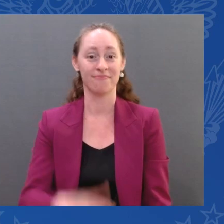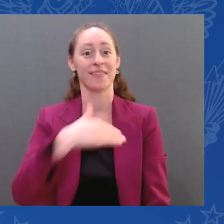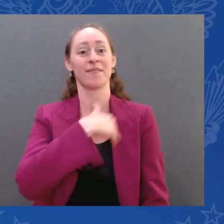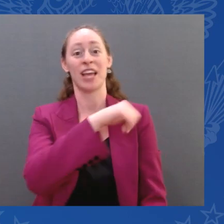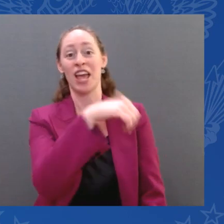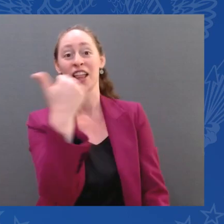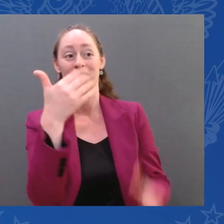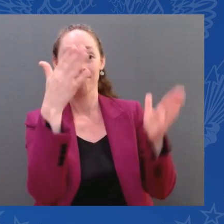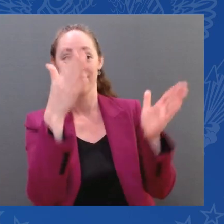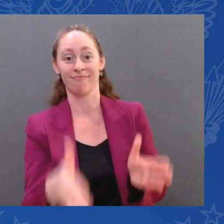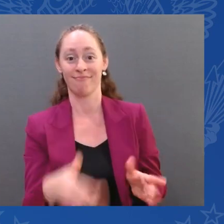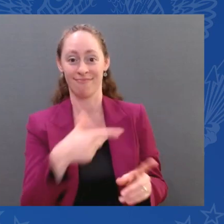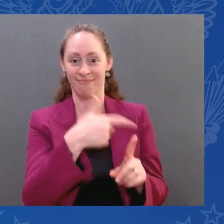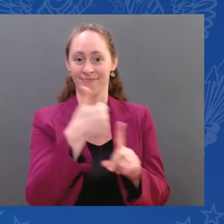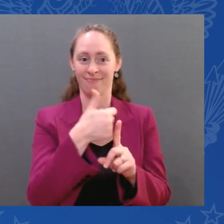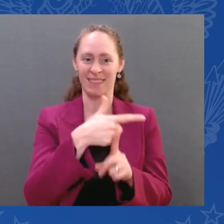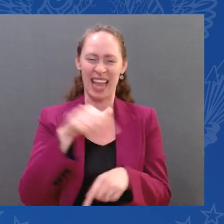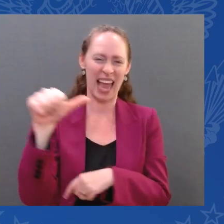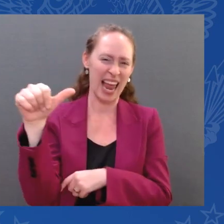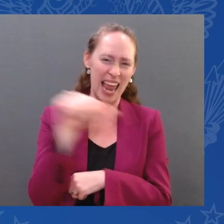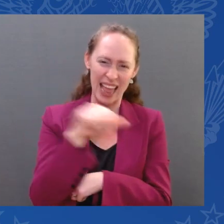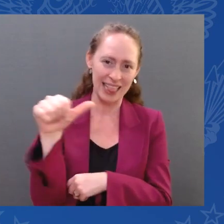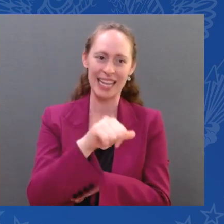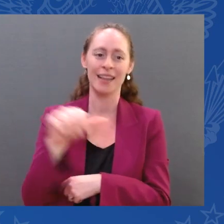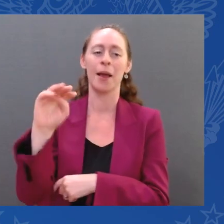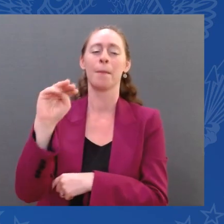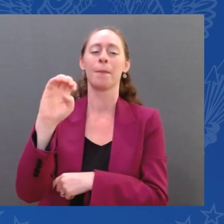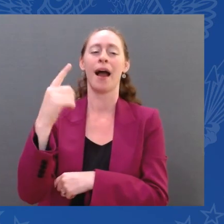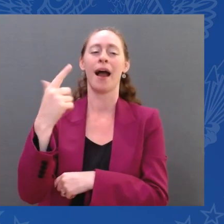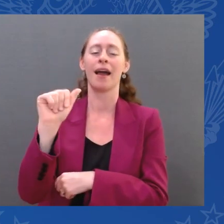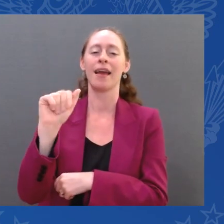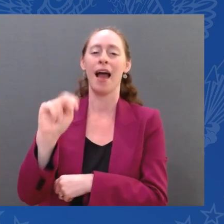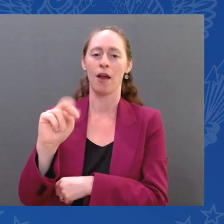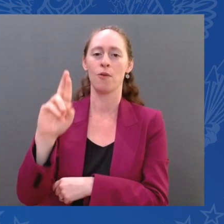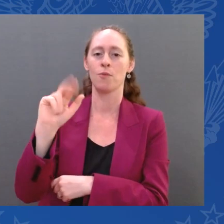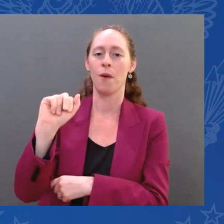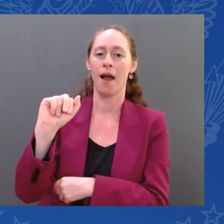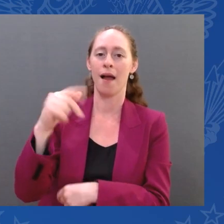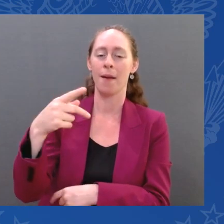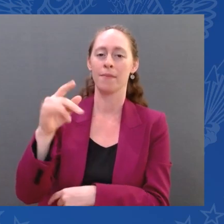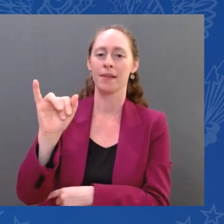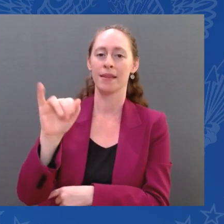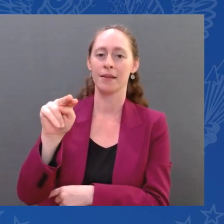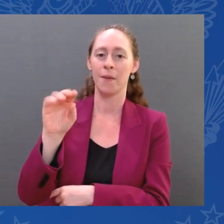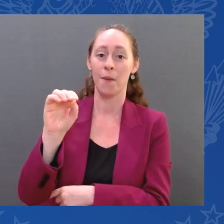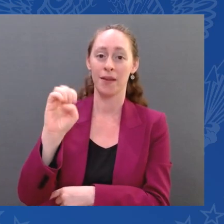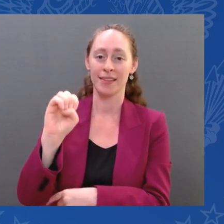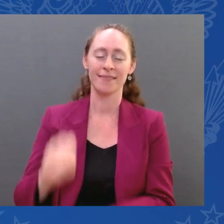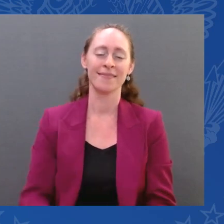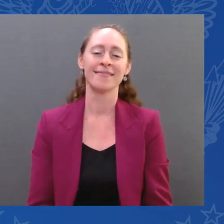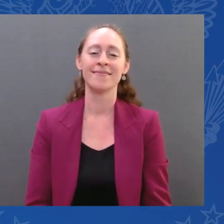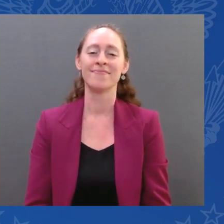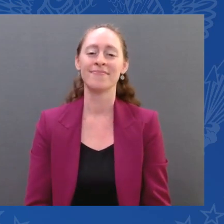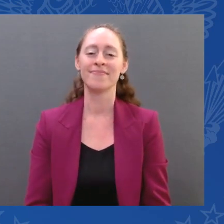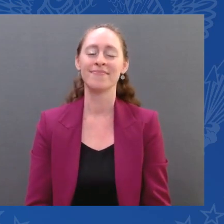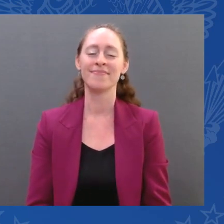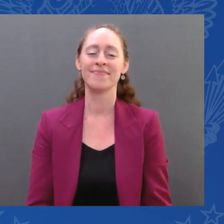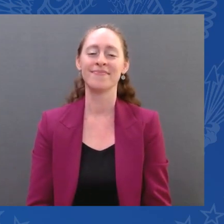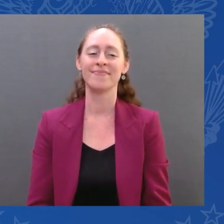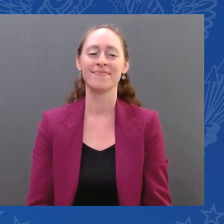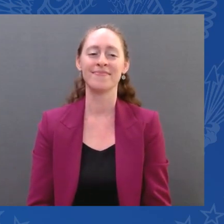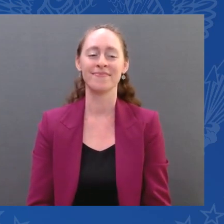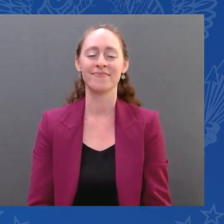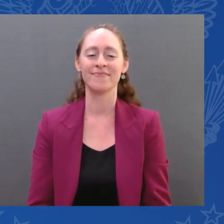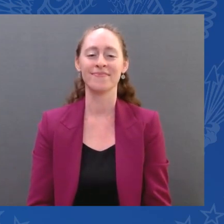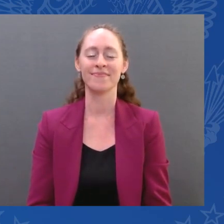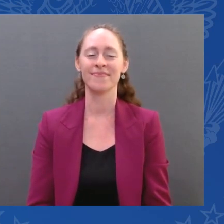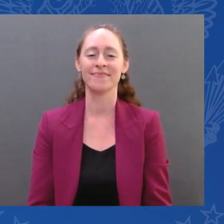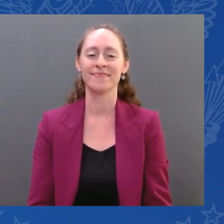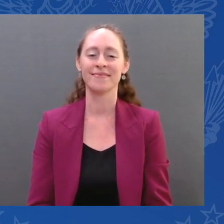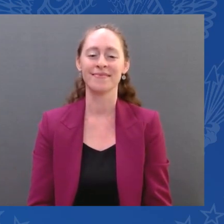Megan is one of the most accomplished soccer players